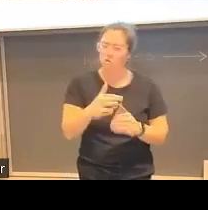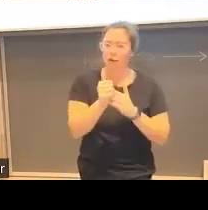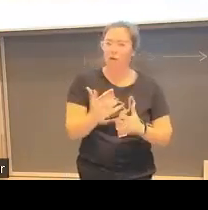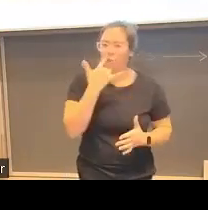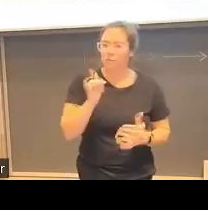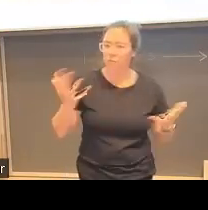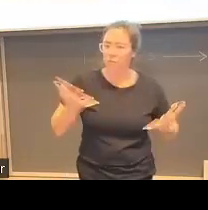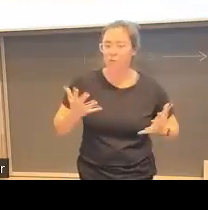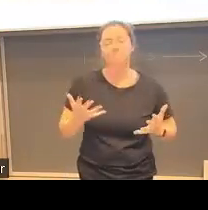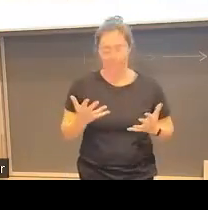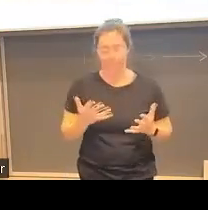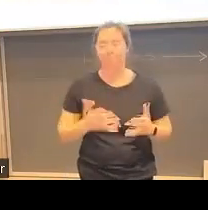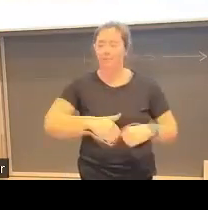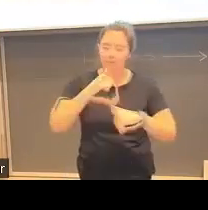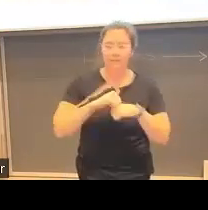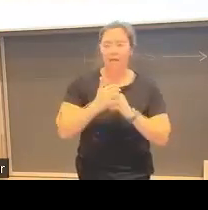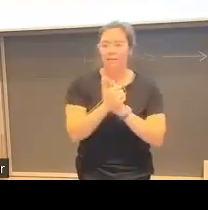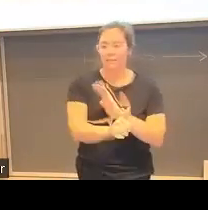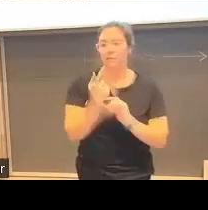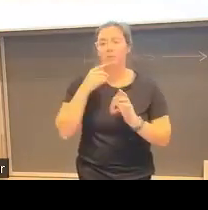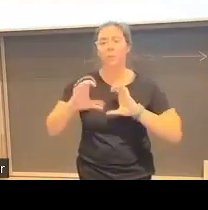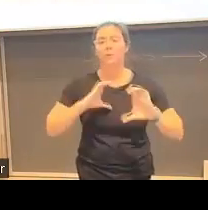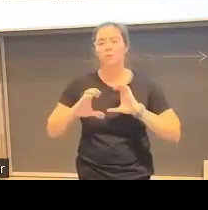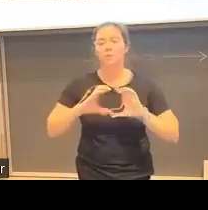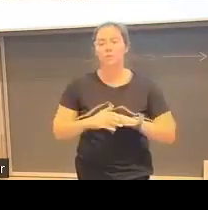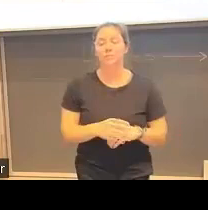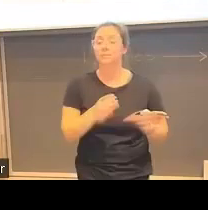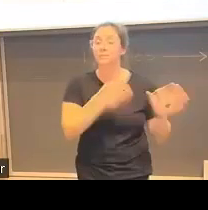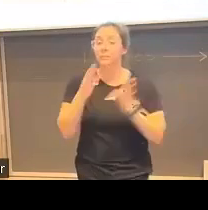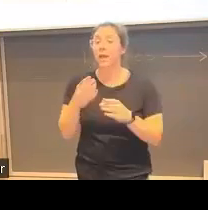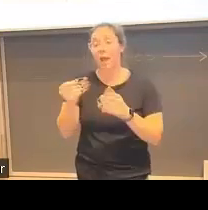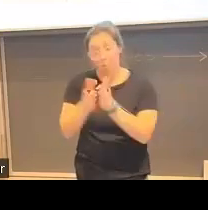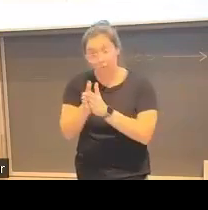to have solid skills as a clear Communicator this was followed by being motivational and